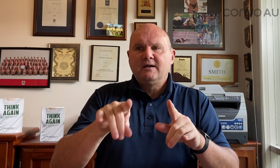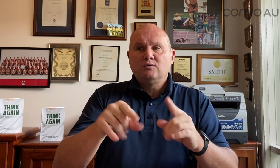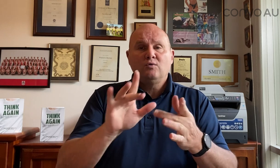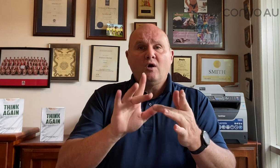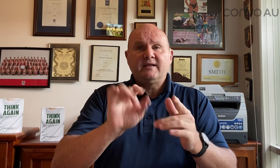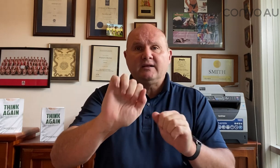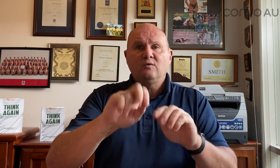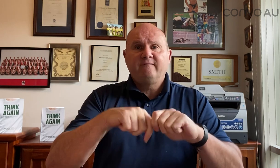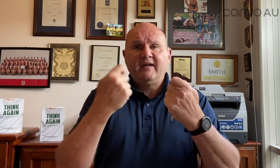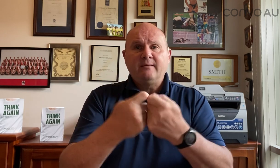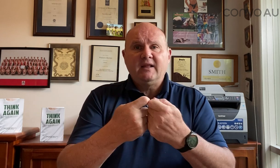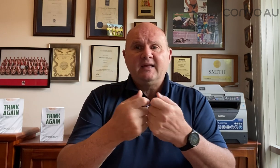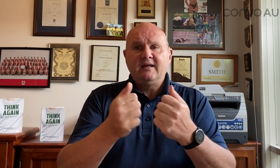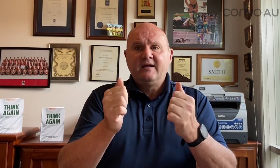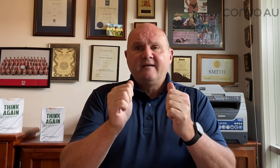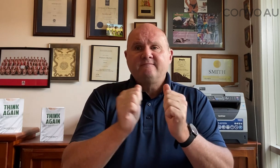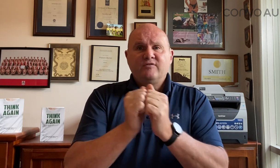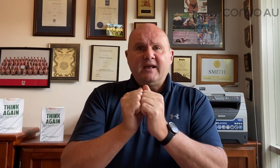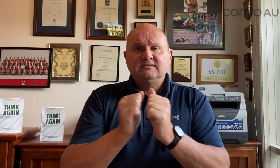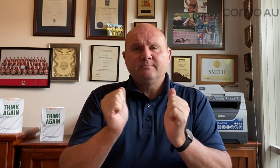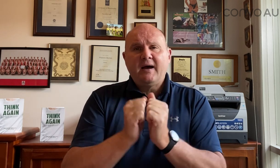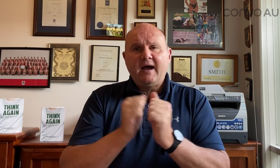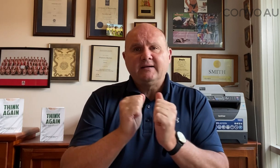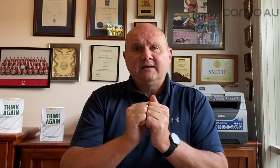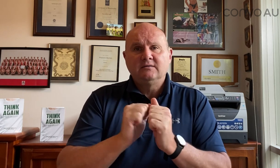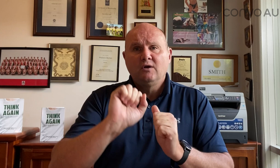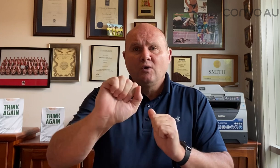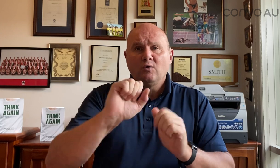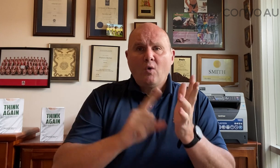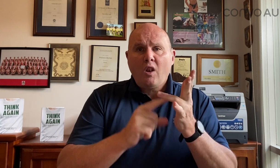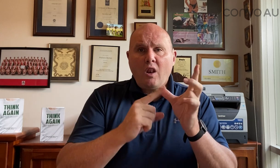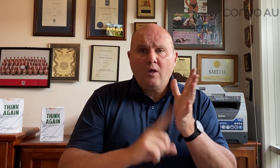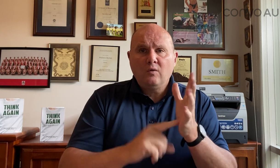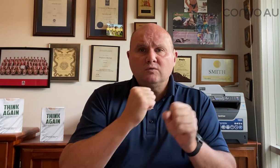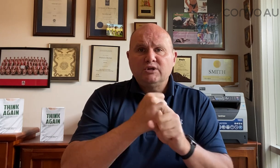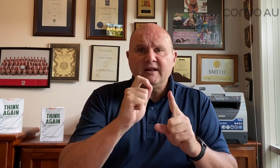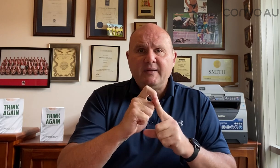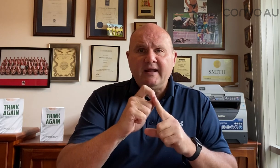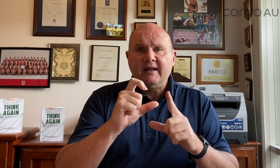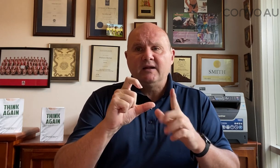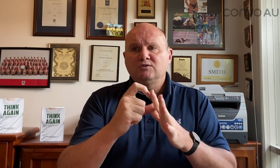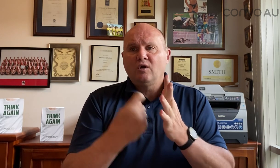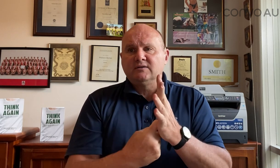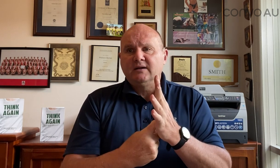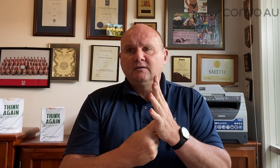to contact your family, friends, partner, your local GP